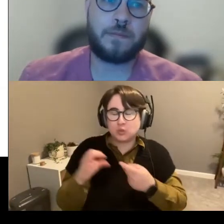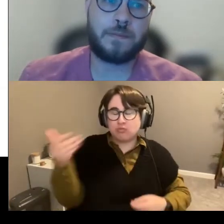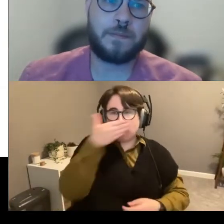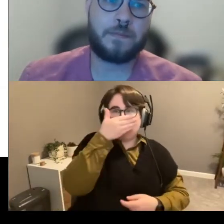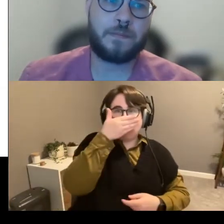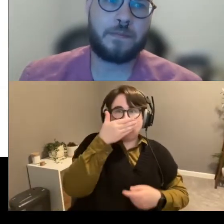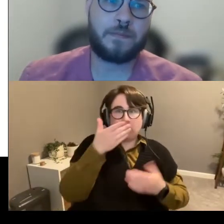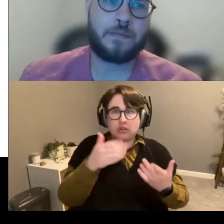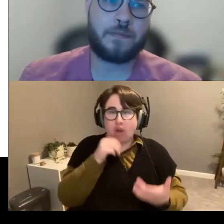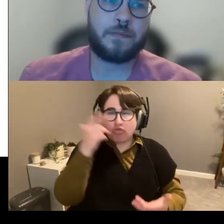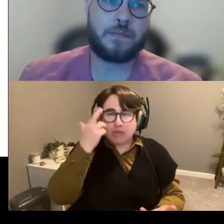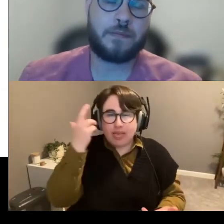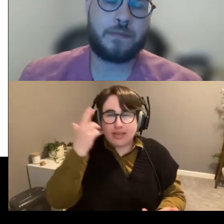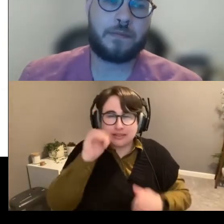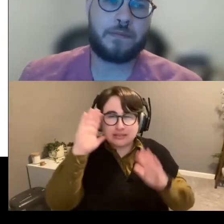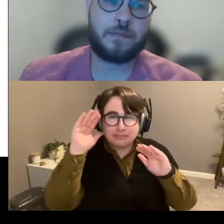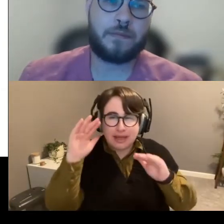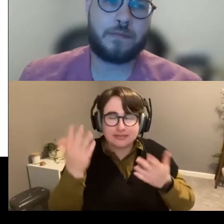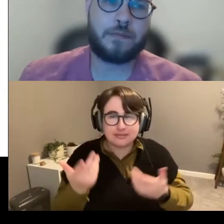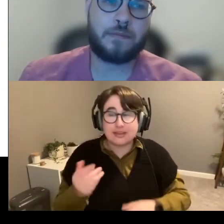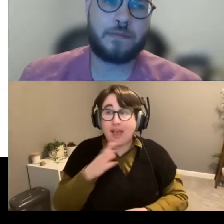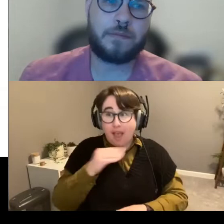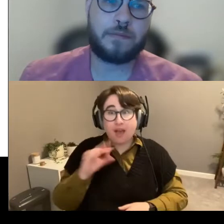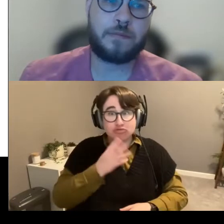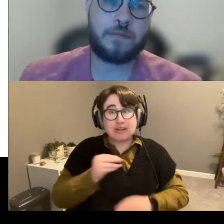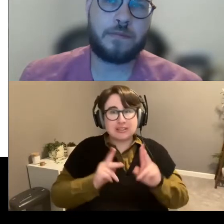with trans people all over the place,